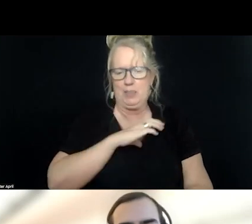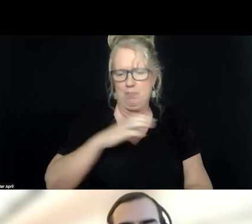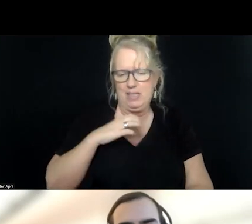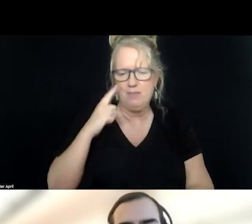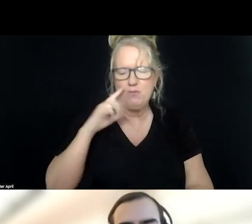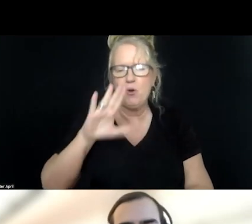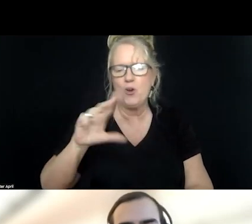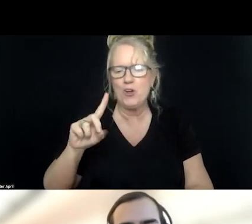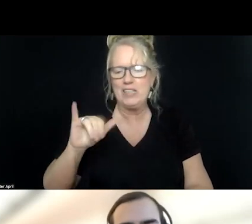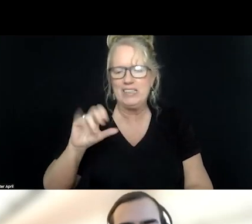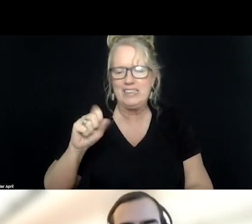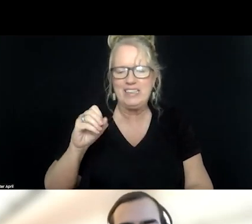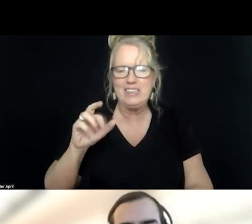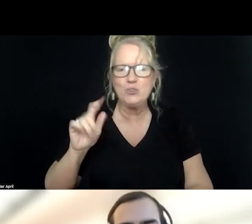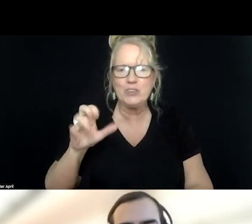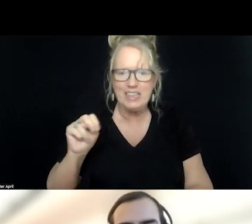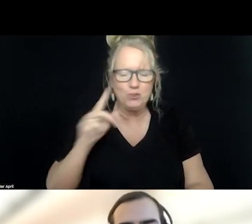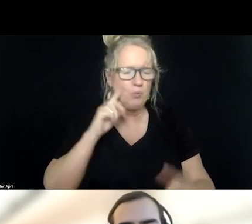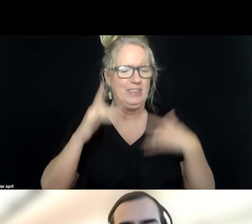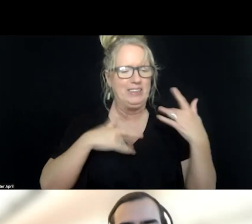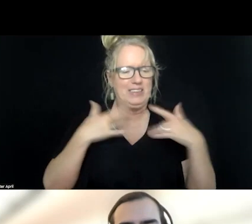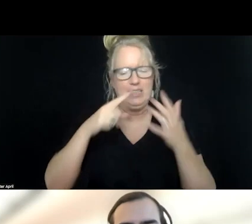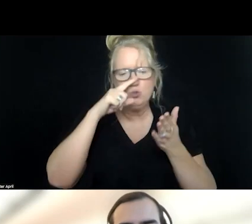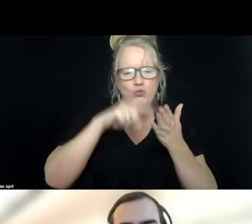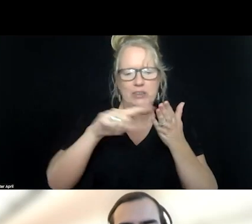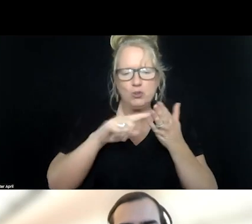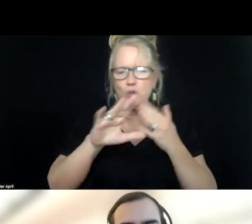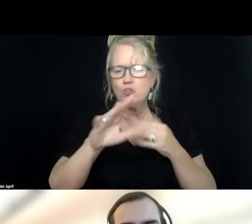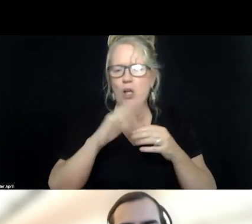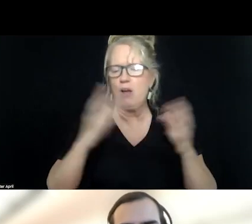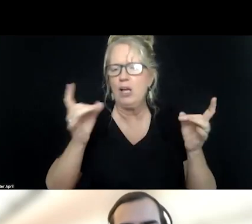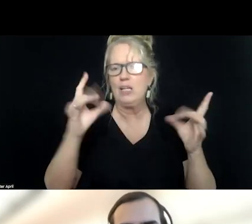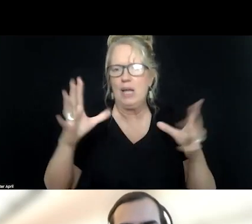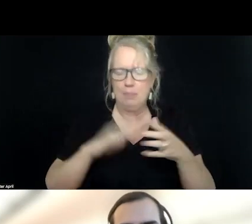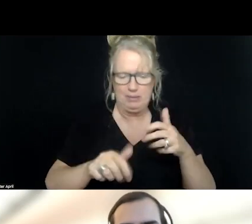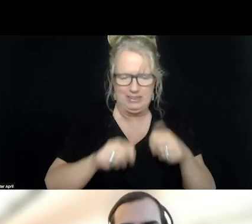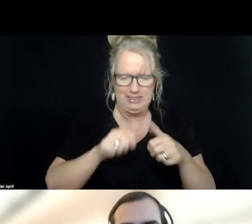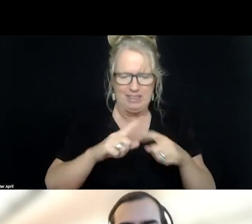SHE IS DOING RESEARCH ON CRISIS TEXT AND CHAT PLATFORMS